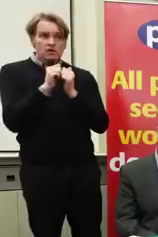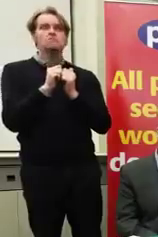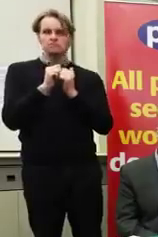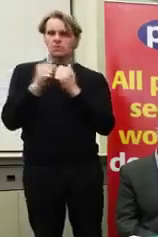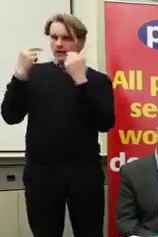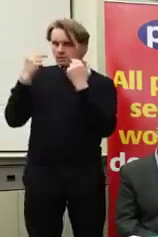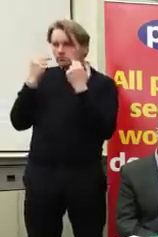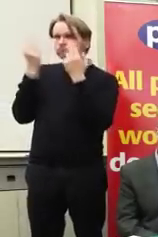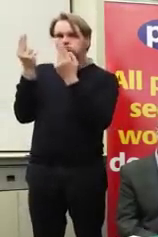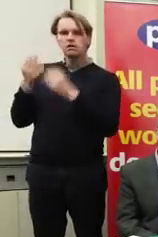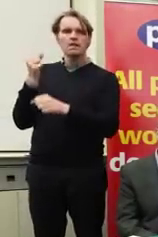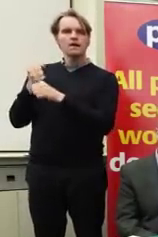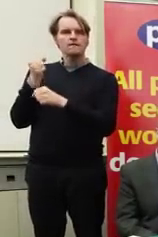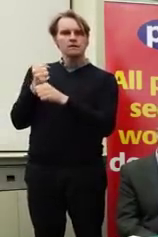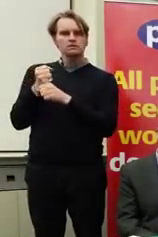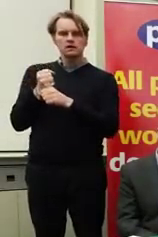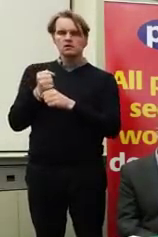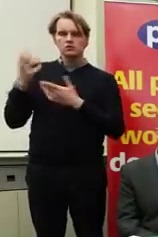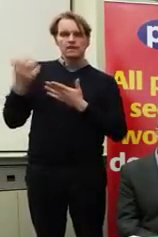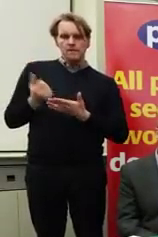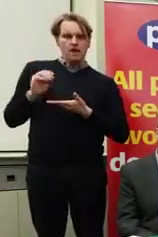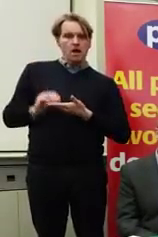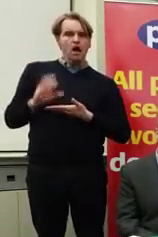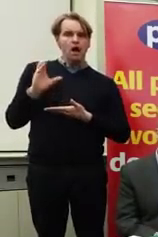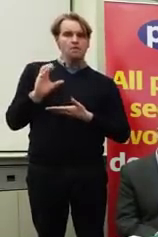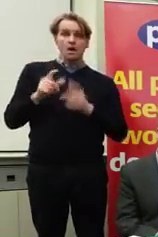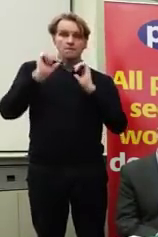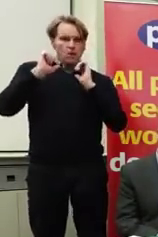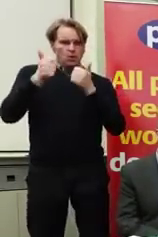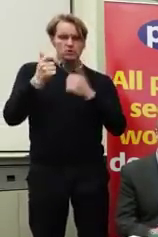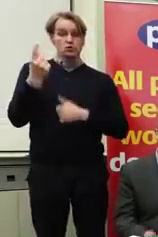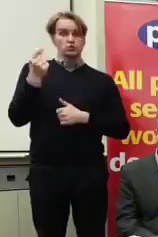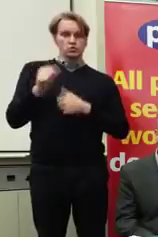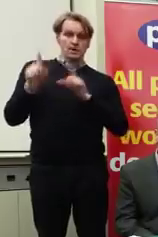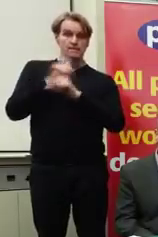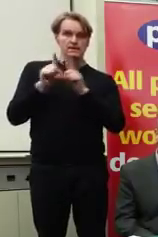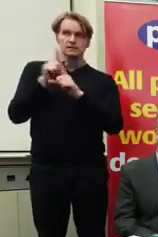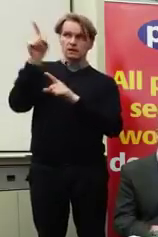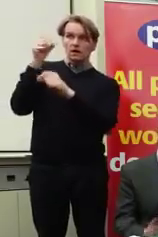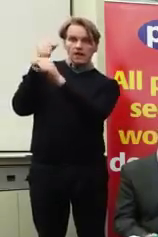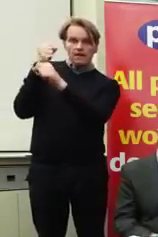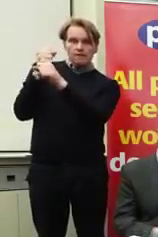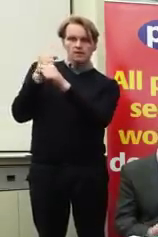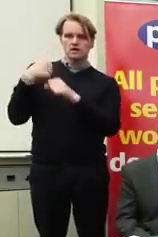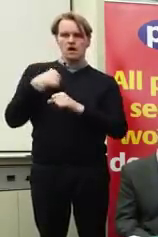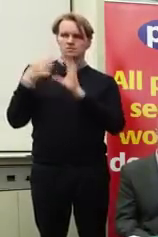above the rate of inflation. So it's good news they're meeting us but let's ensure now in every workplace they see our members signing petitions,